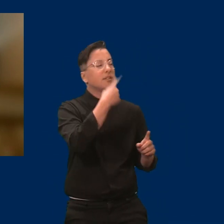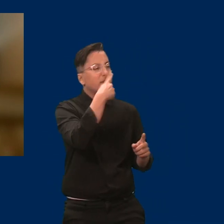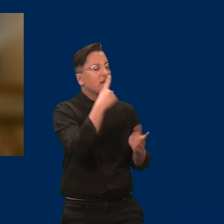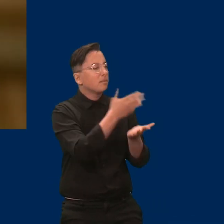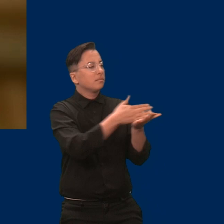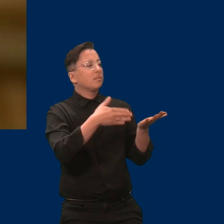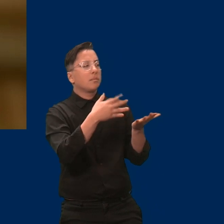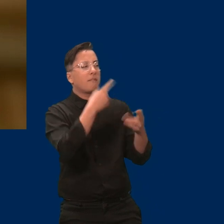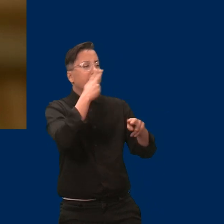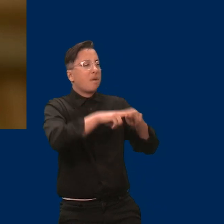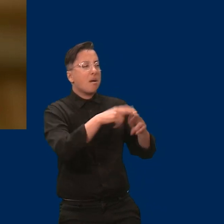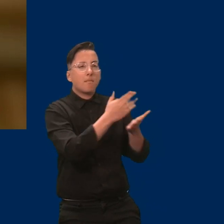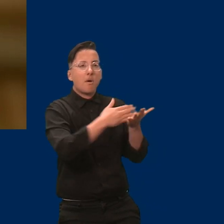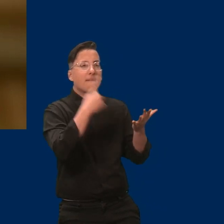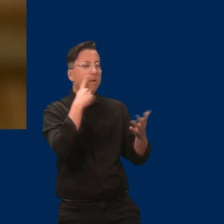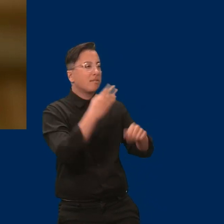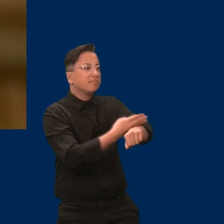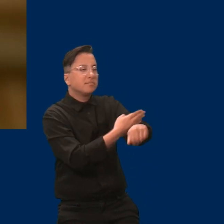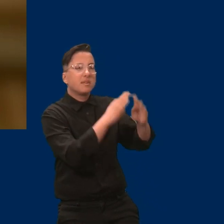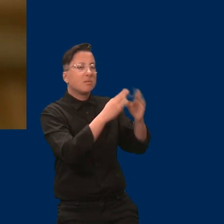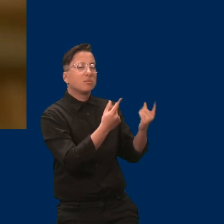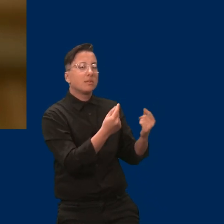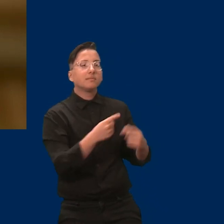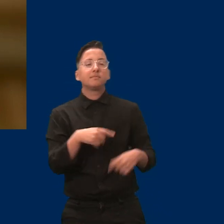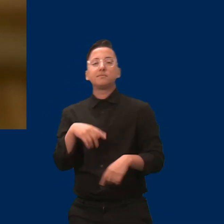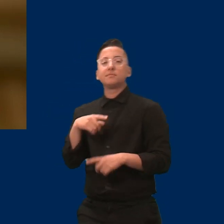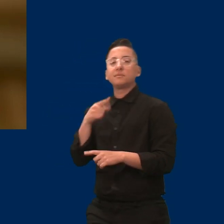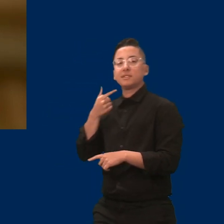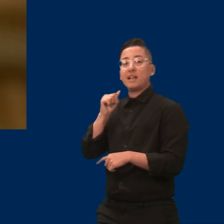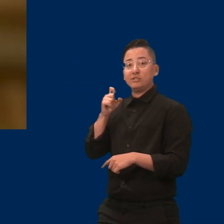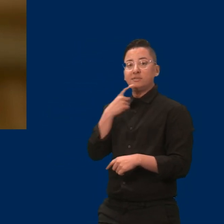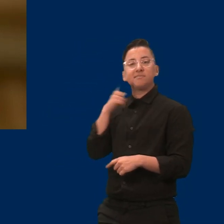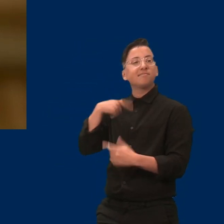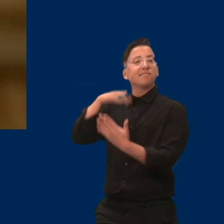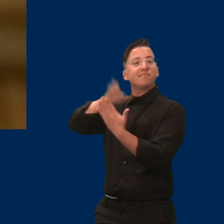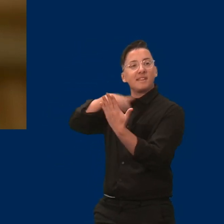Stain, paint, and...